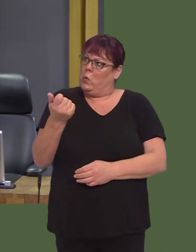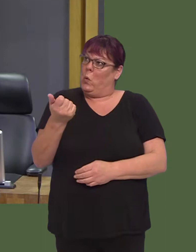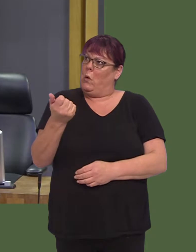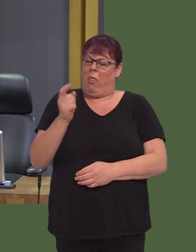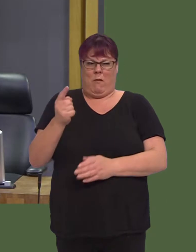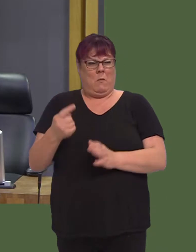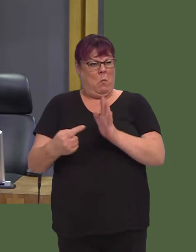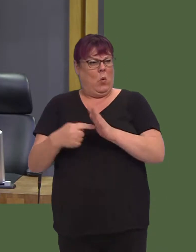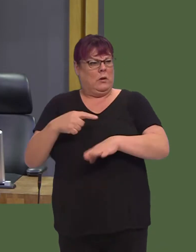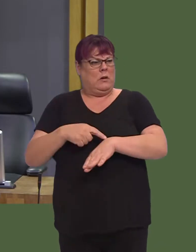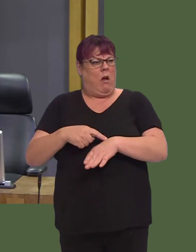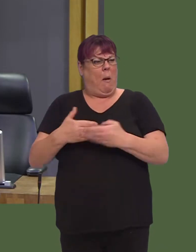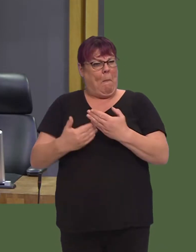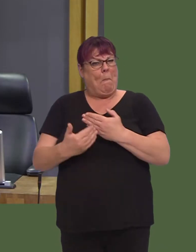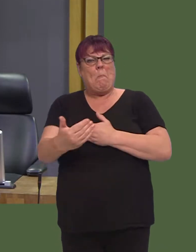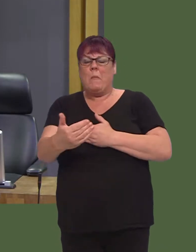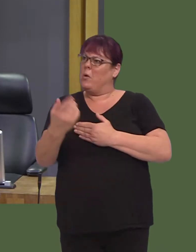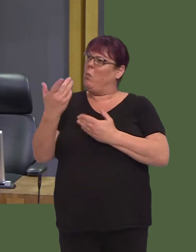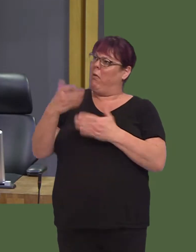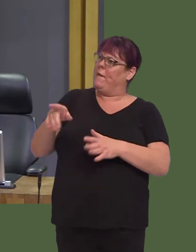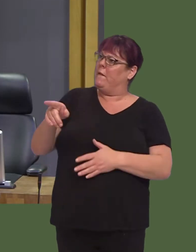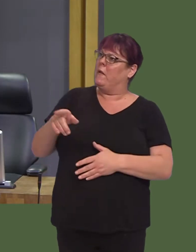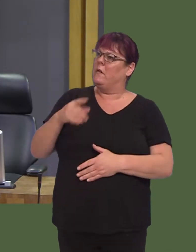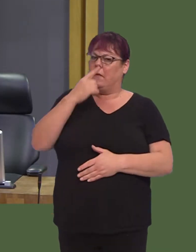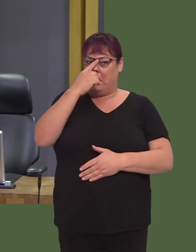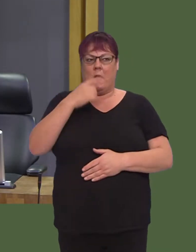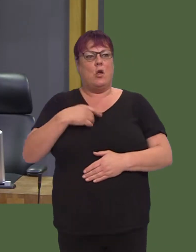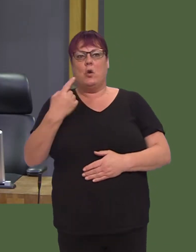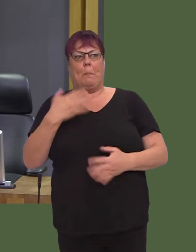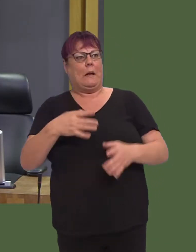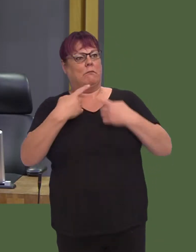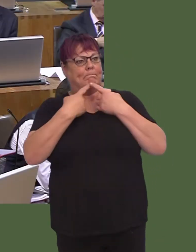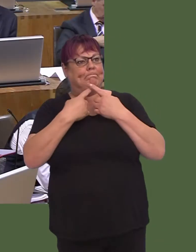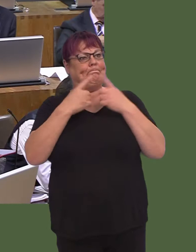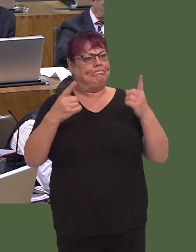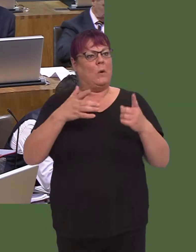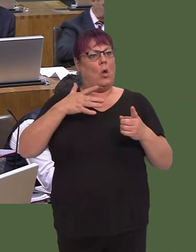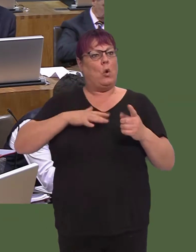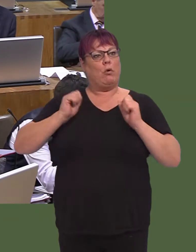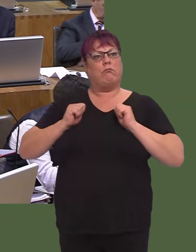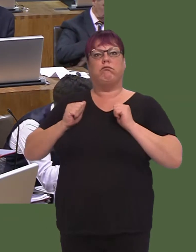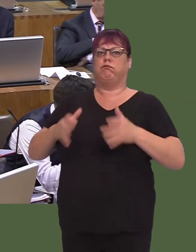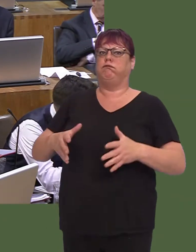at this most critical time in our history and, within a matter of days of your announcing